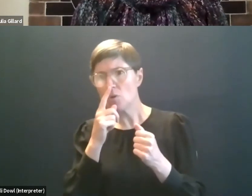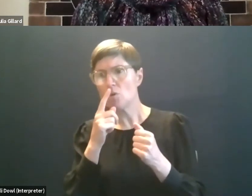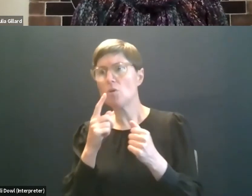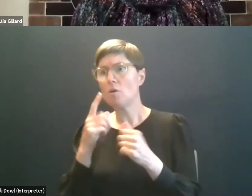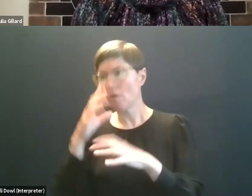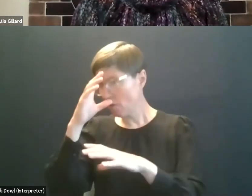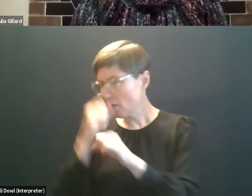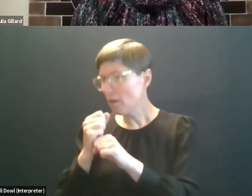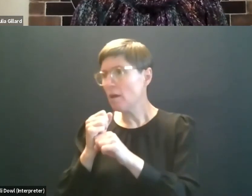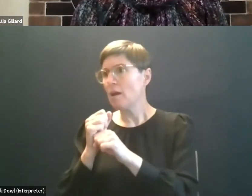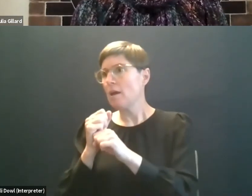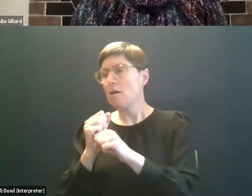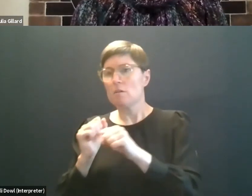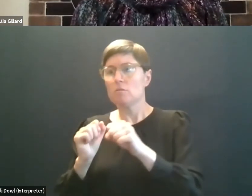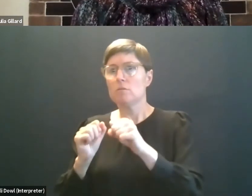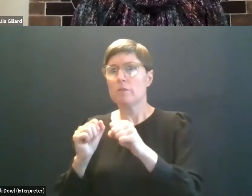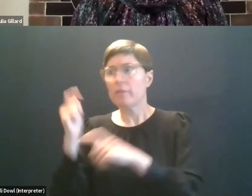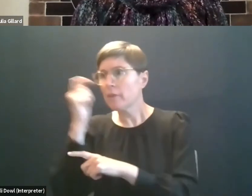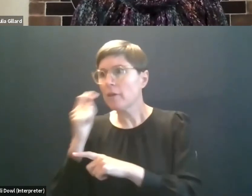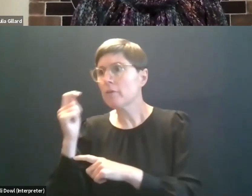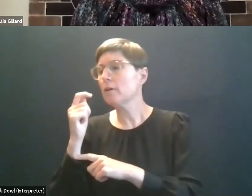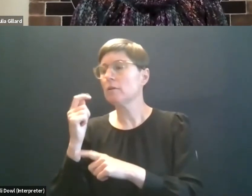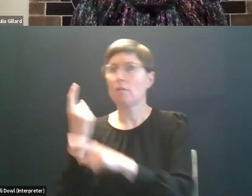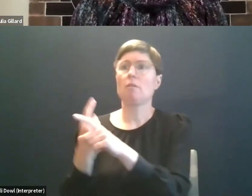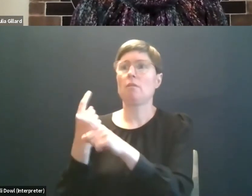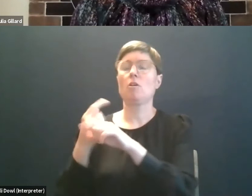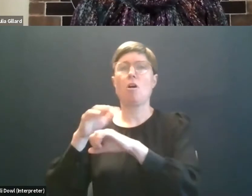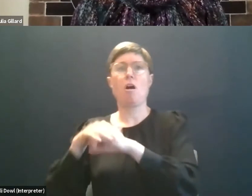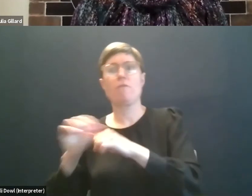you will certainly hear about them in the school yard. I learnt from my kids that you